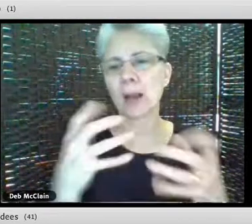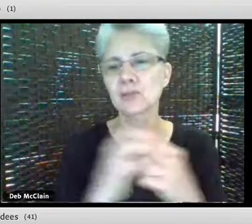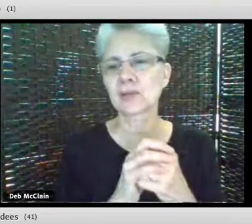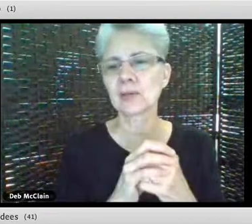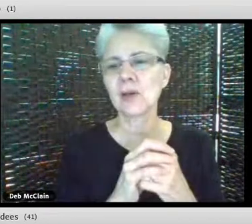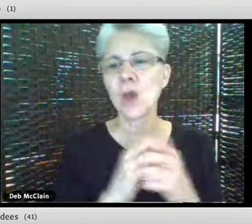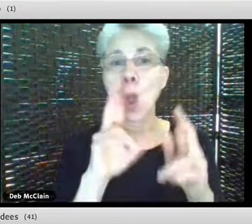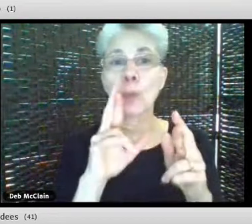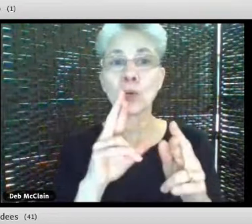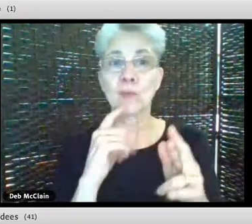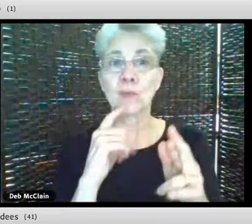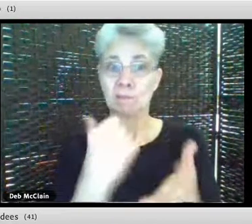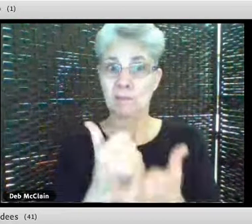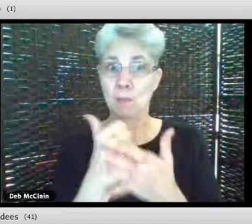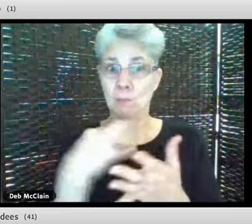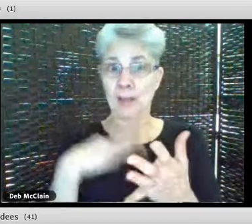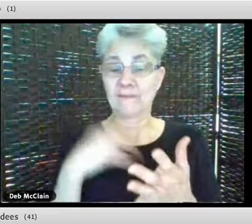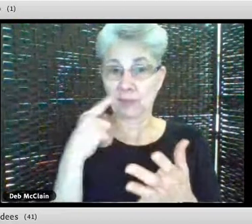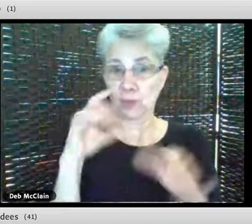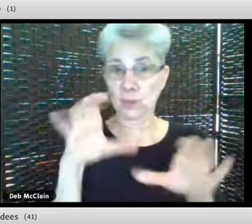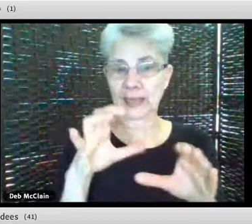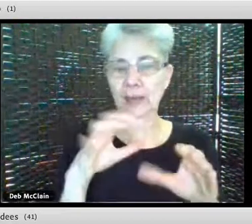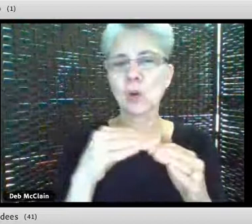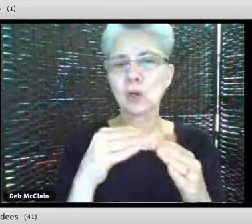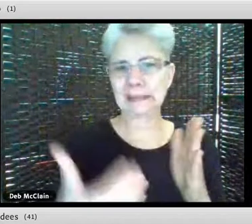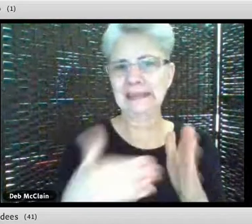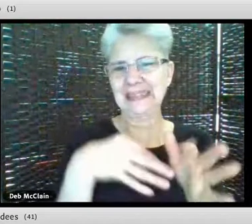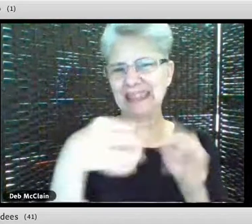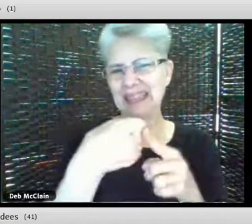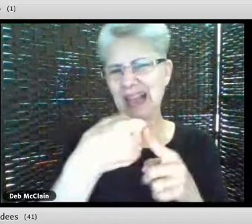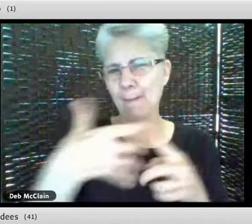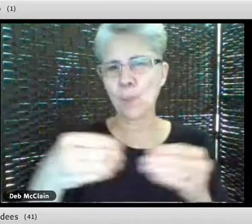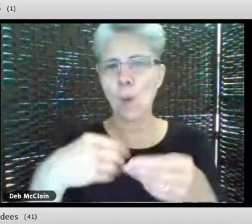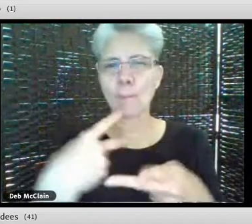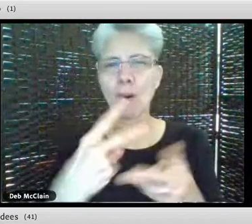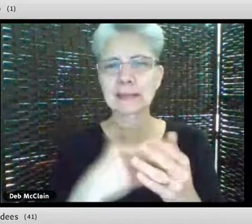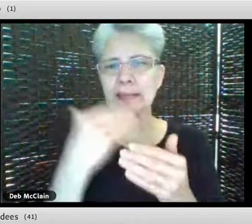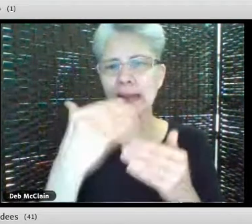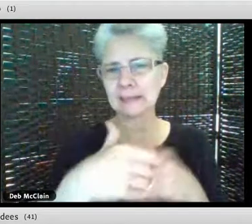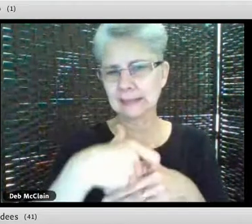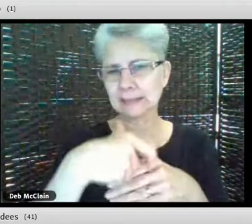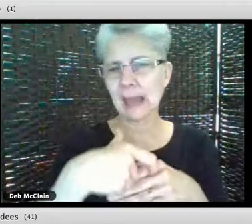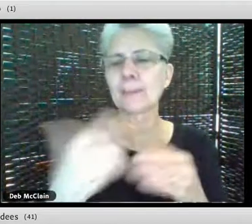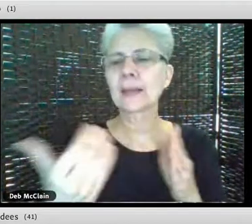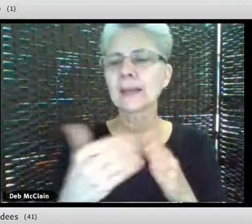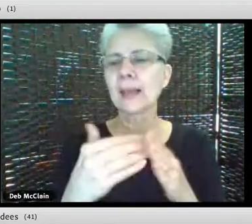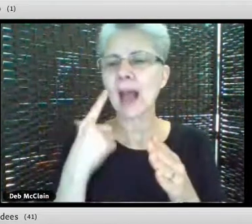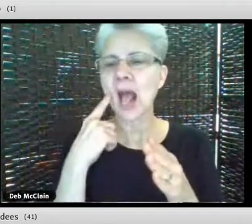so no matter what your platform is, you can get that. So thank you guys so much. Hopefully you found this helpful.